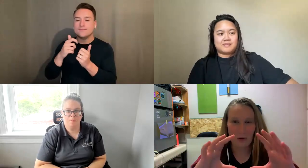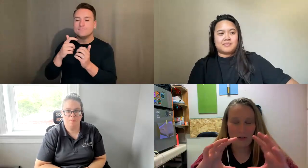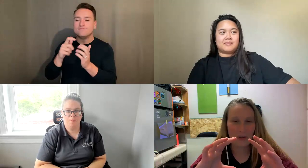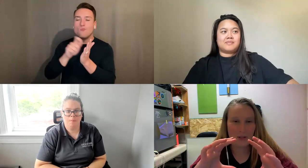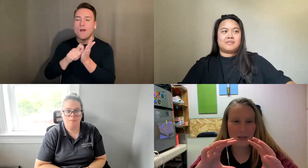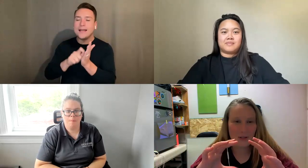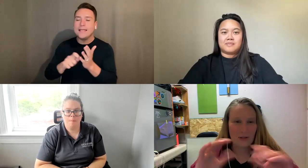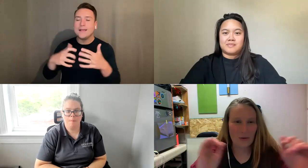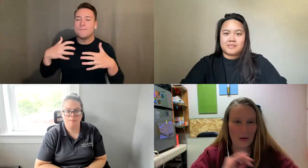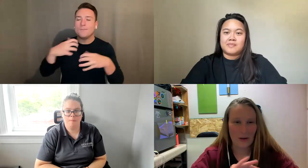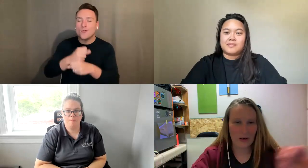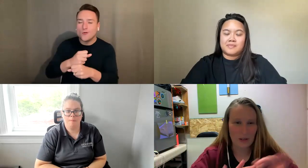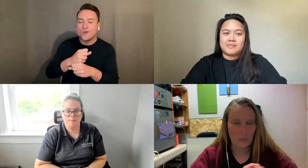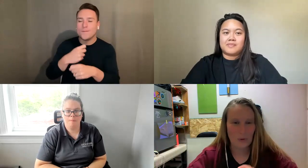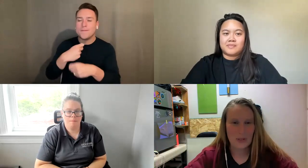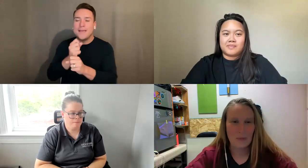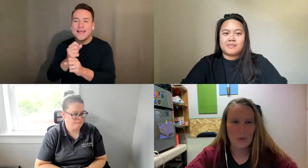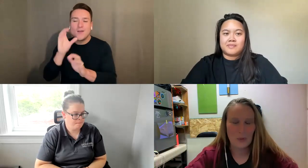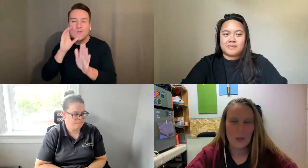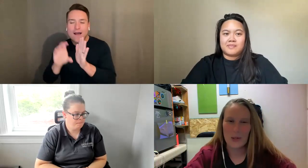graphics so I can post them.